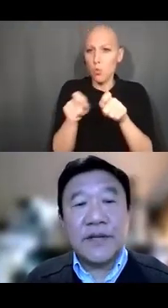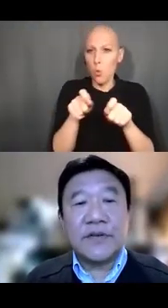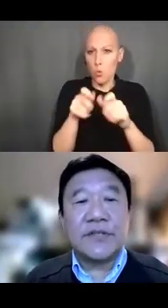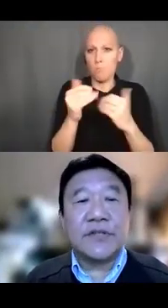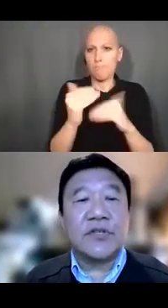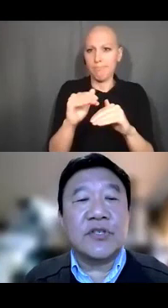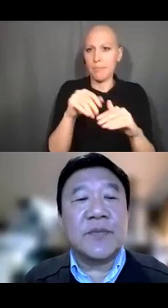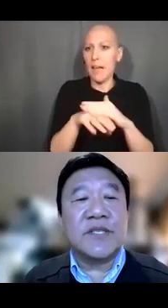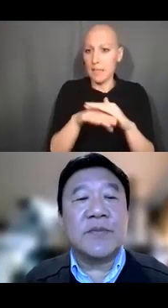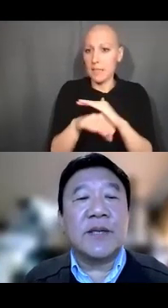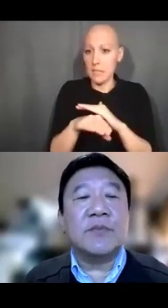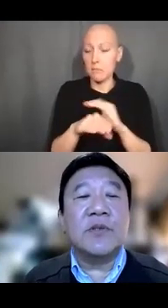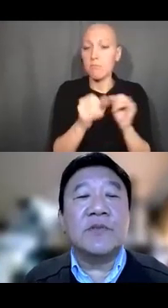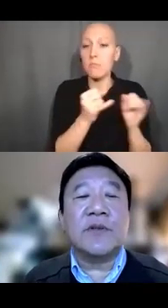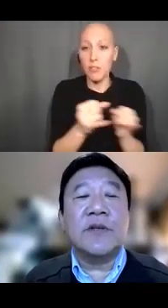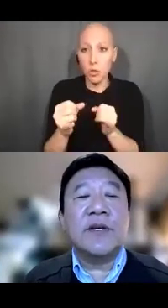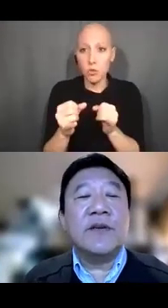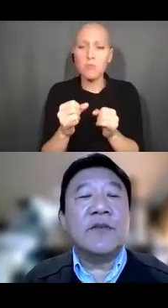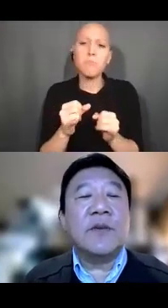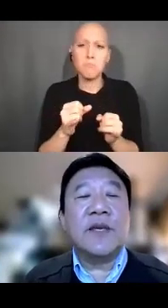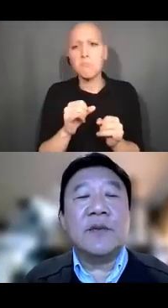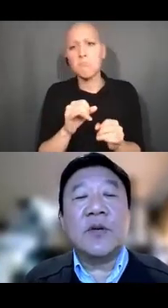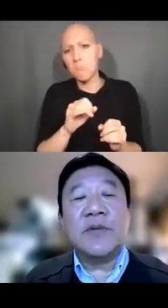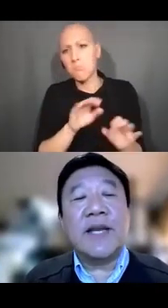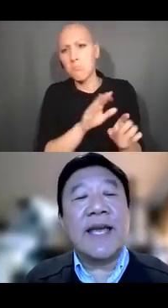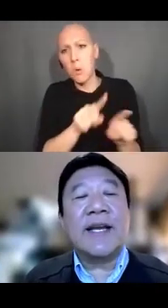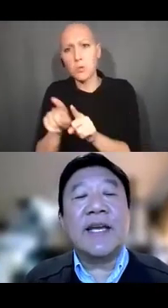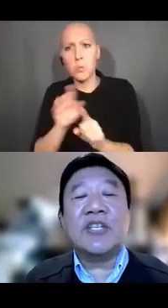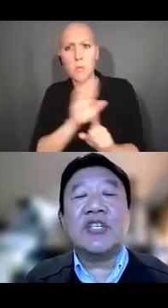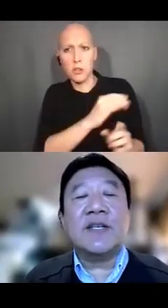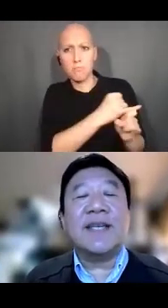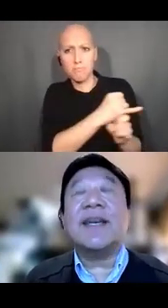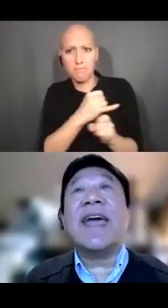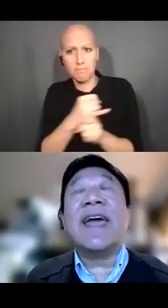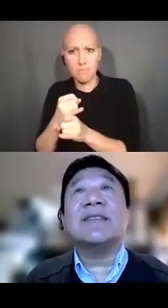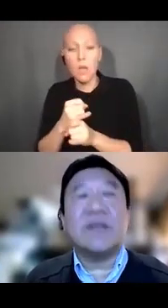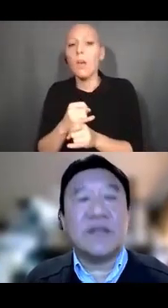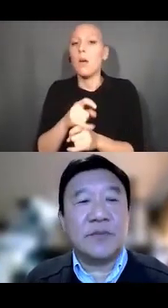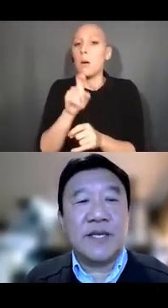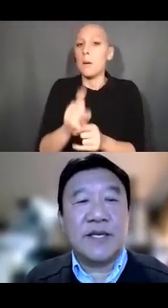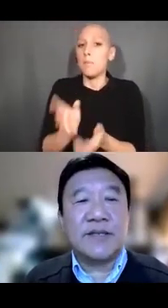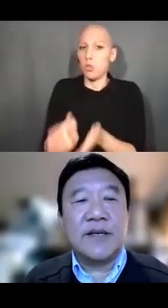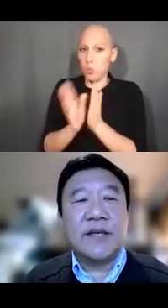and their institutions, must obtain approval from the appropriate NIH Data Access Committees